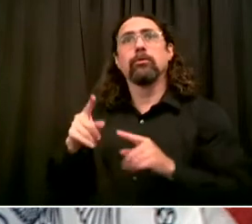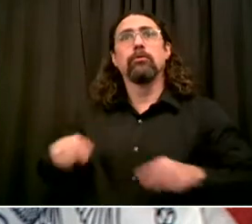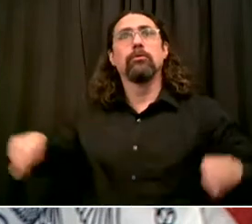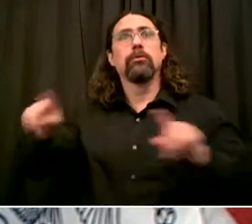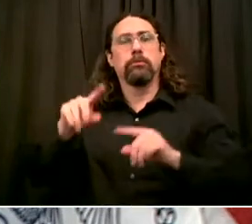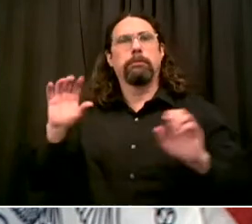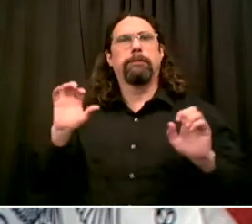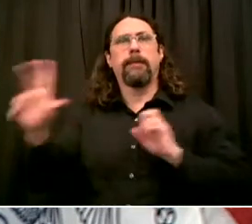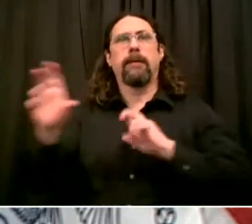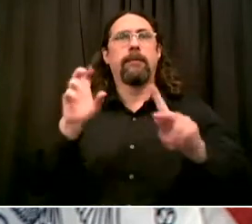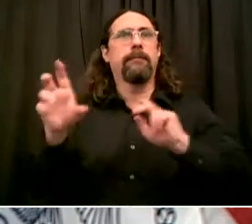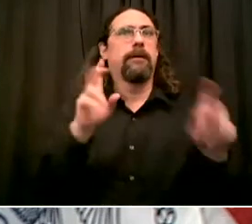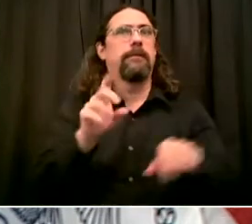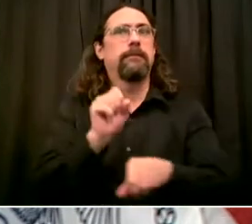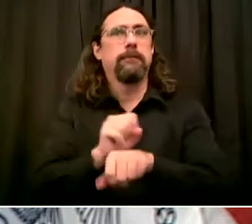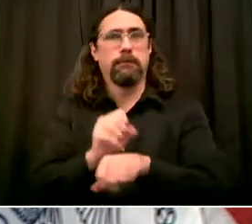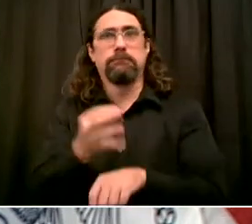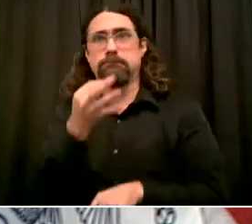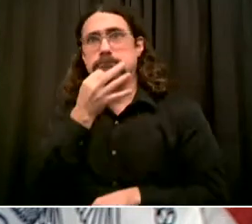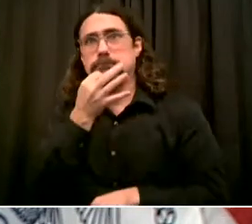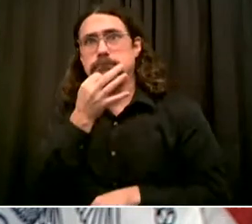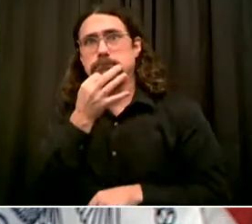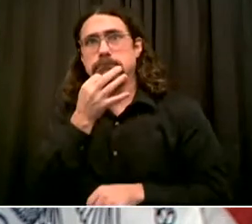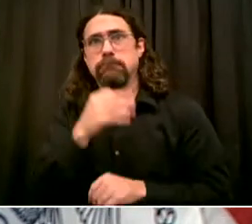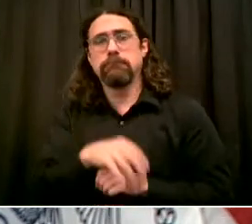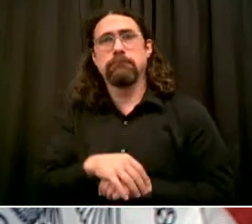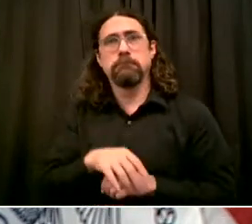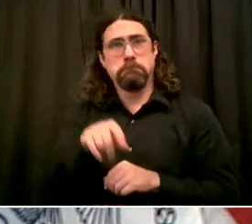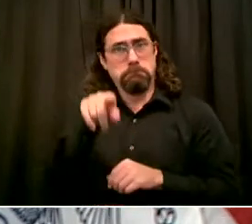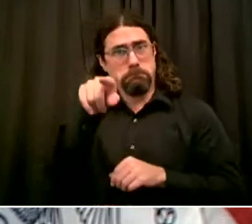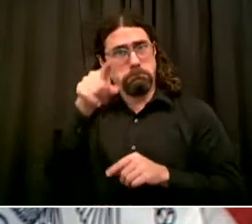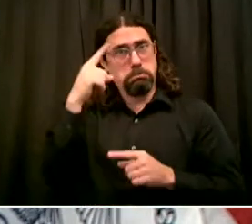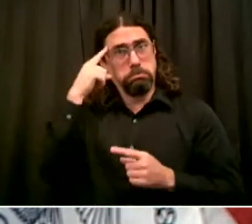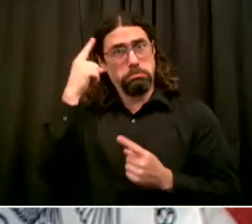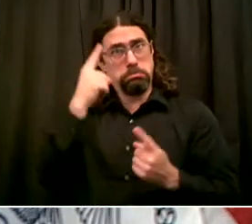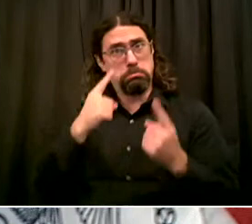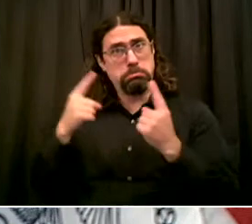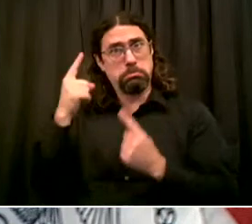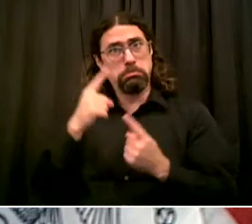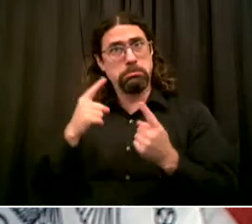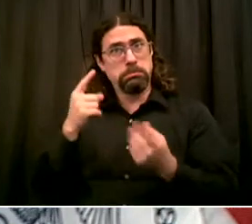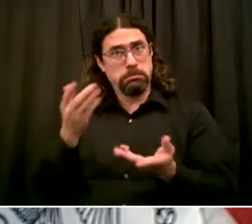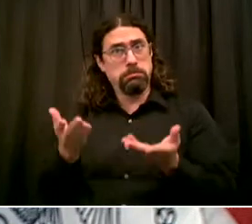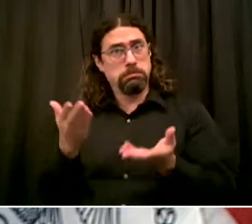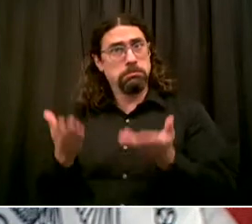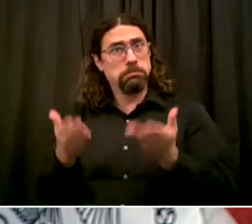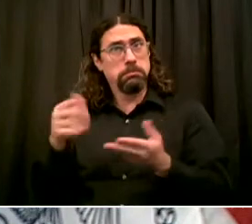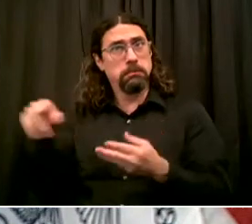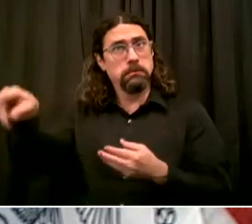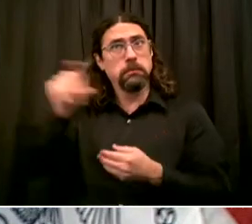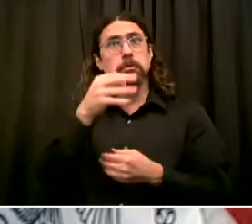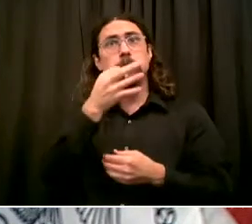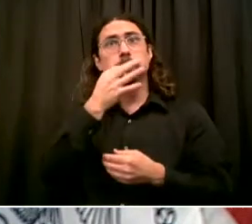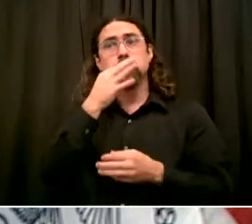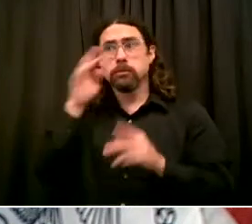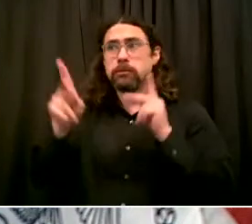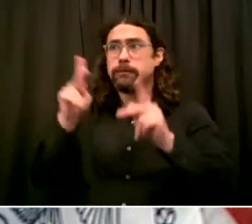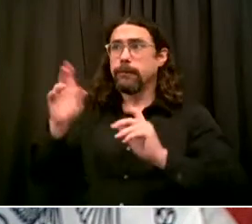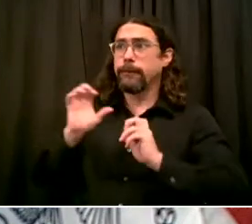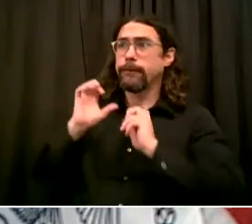CIVIL SERVANT BACK TO THE CITY AT SOME PINT. IS THH IS SOMETHING YOU GUY THINK SHOULD BE EXPLORED IN LIGHT OF THE